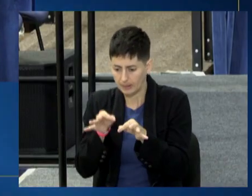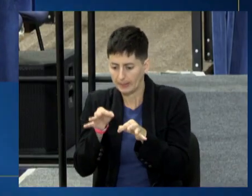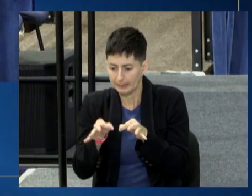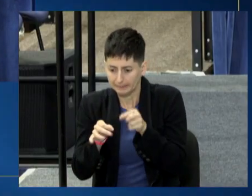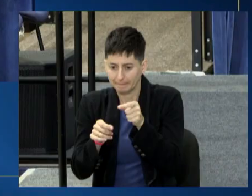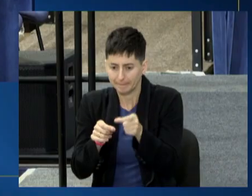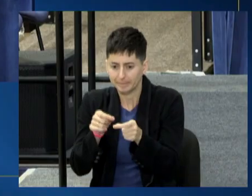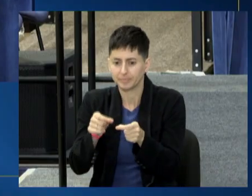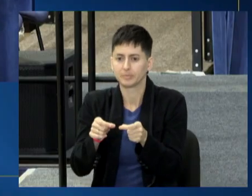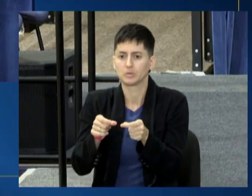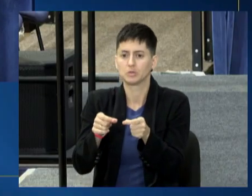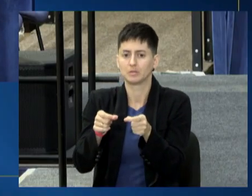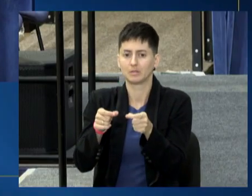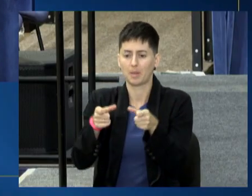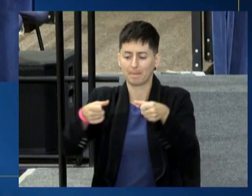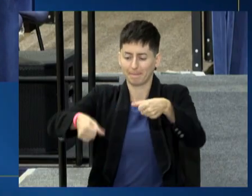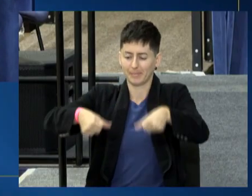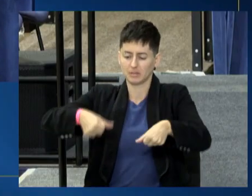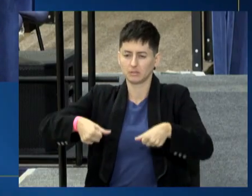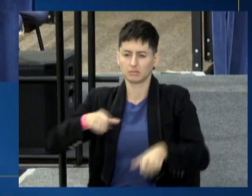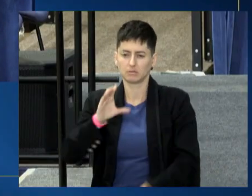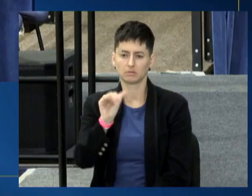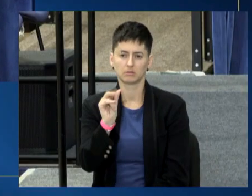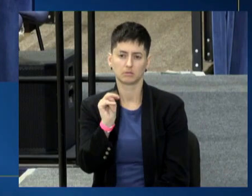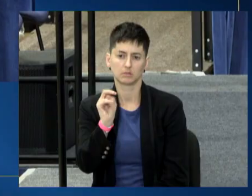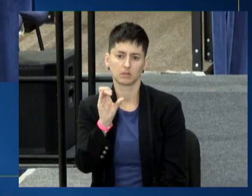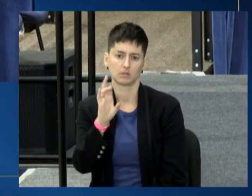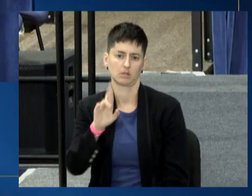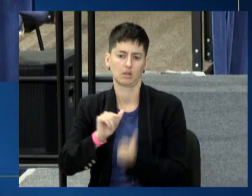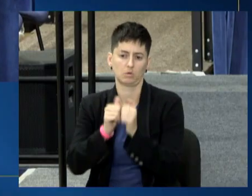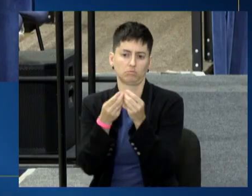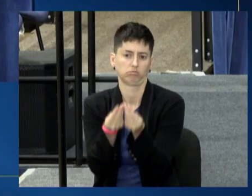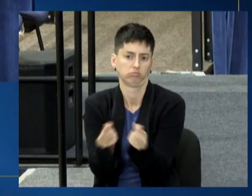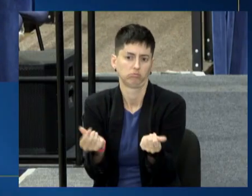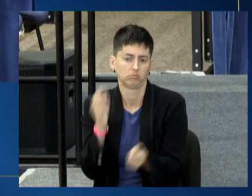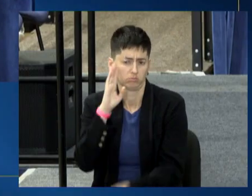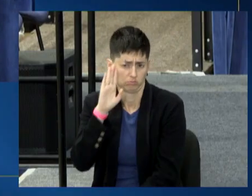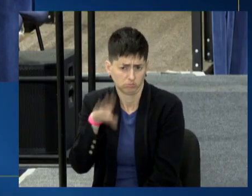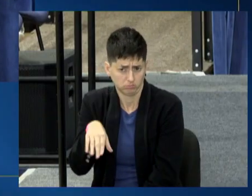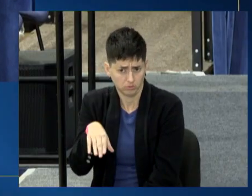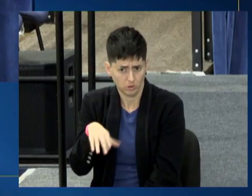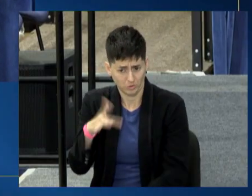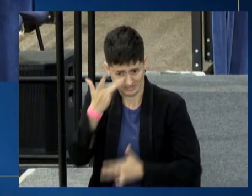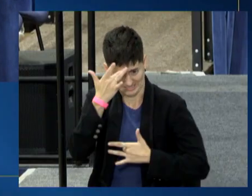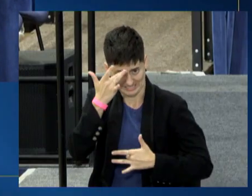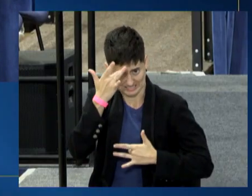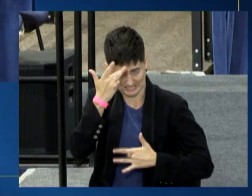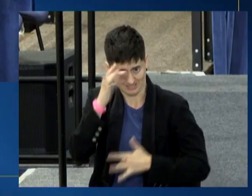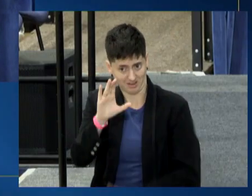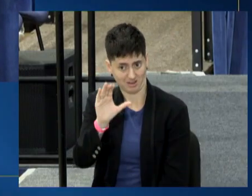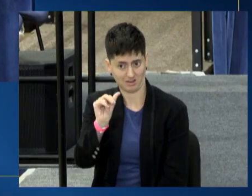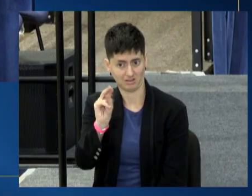which is, as we know, a complex disease. But also, a complex disease in a complex system. So,